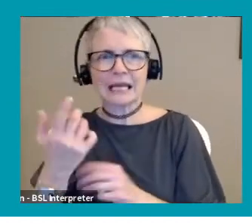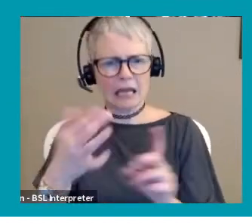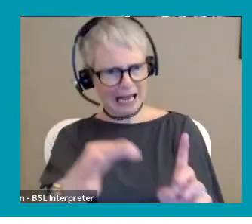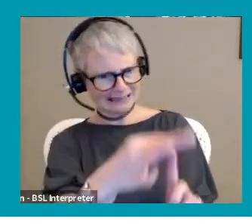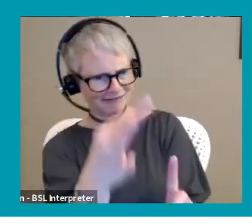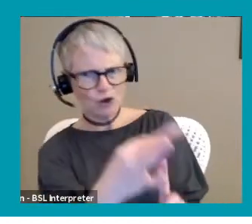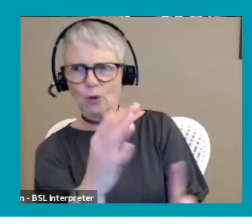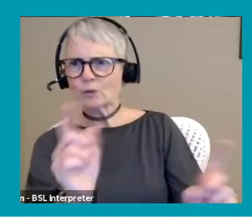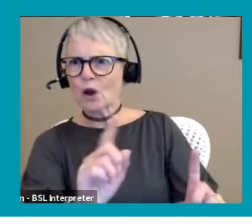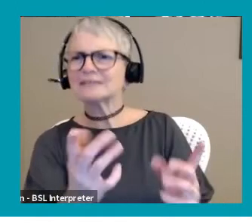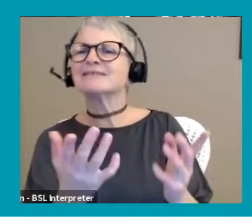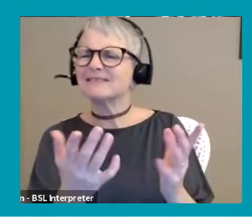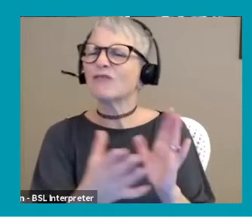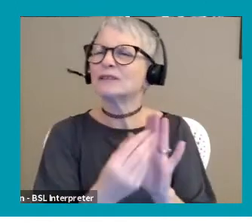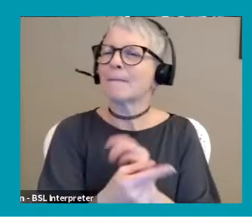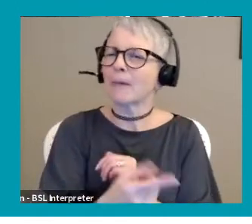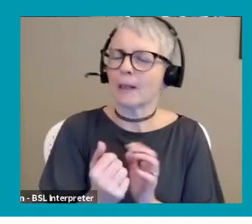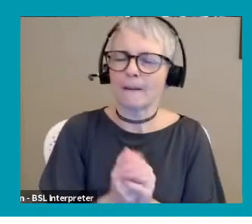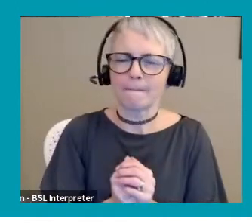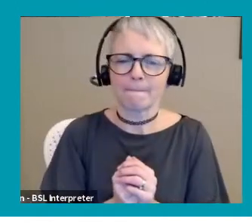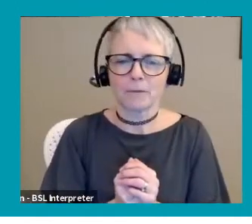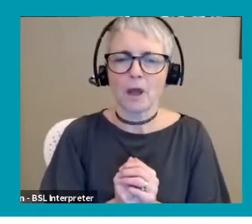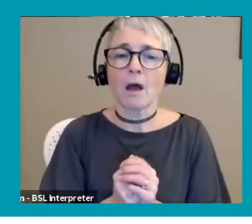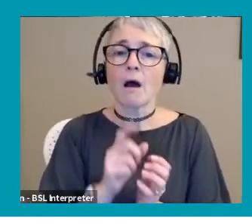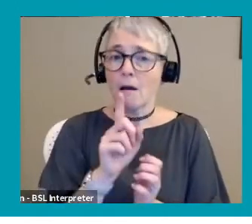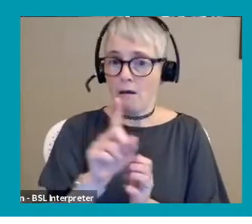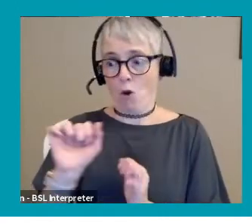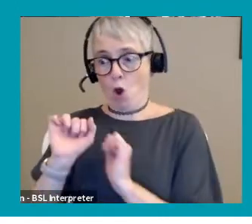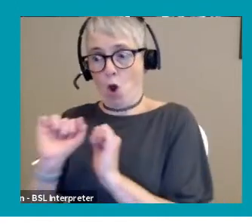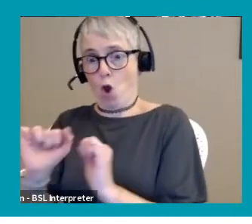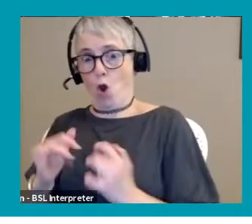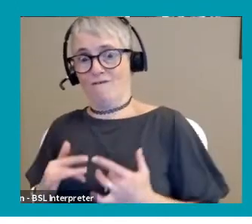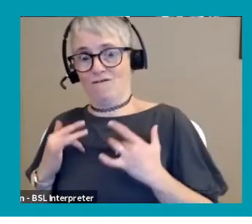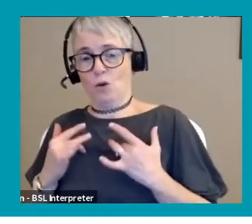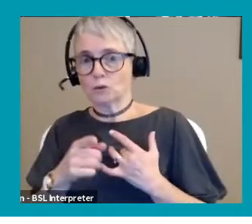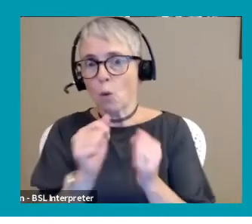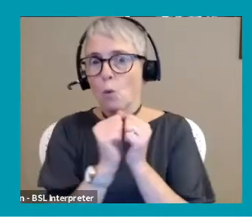And it's all come from a recruiters perspective and if you get a chance go to be hive and check that out.